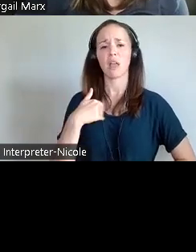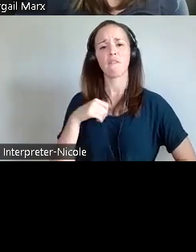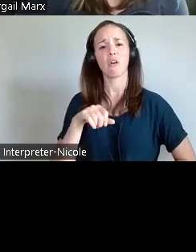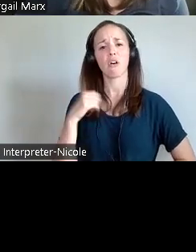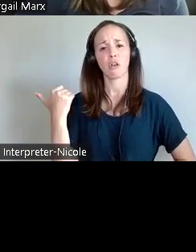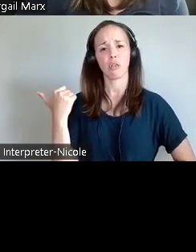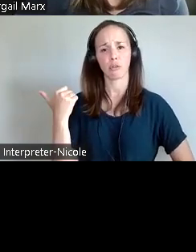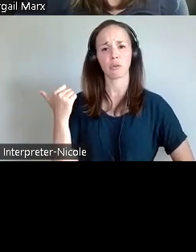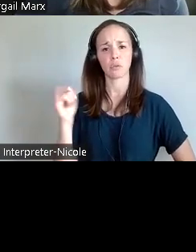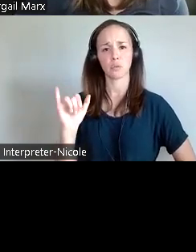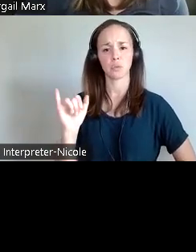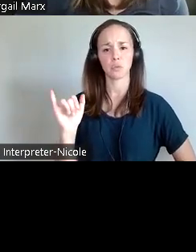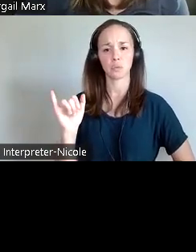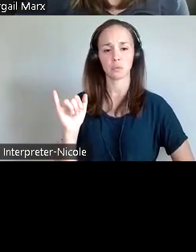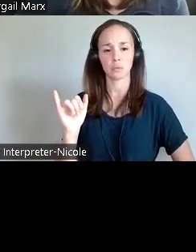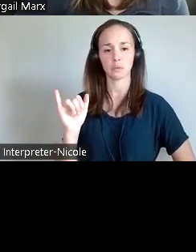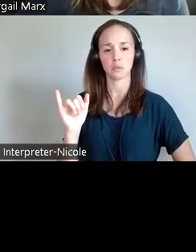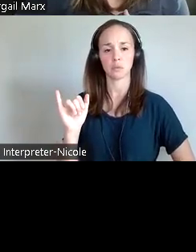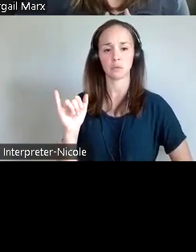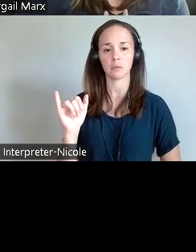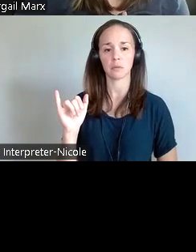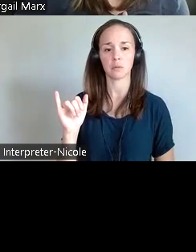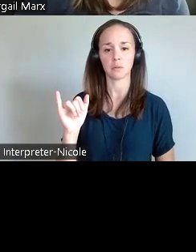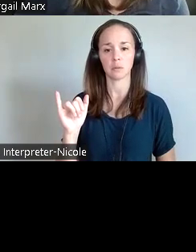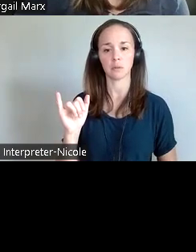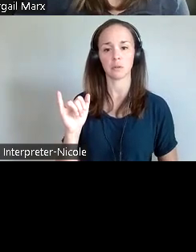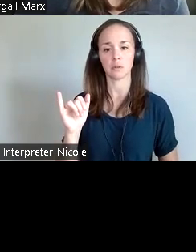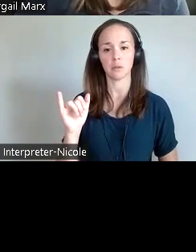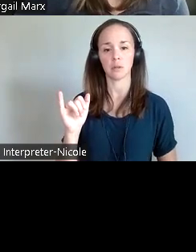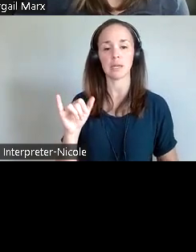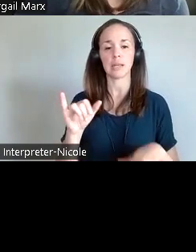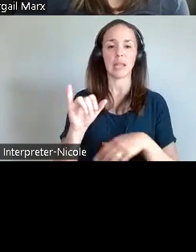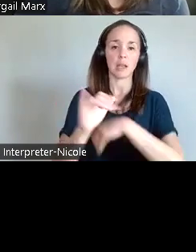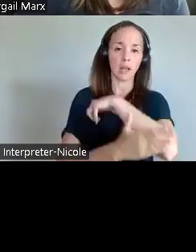available in Wisconsin that can sometimes be used to cover communication systems.